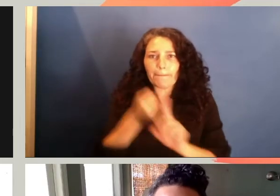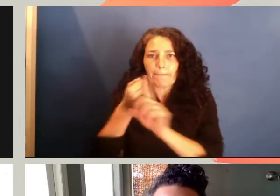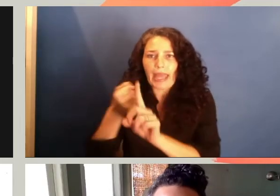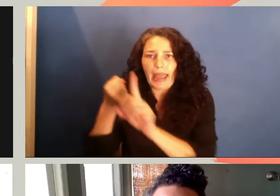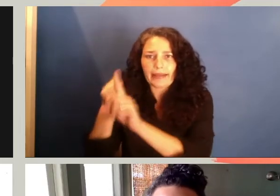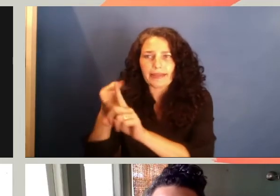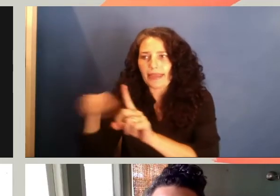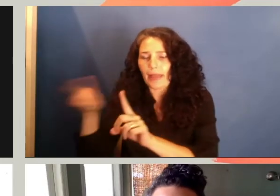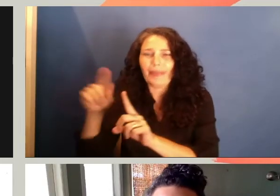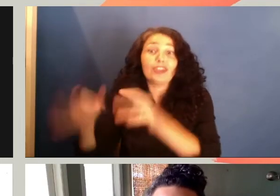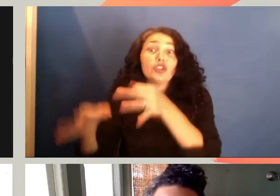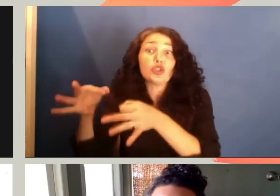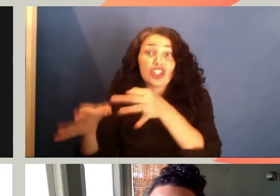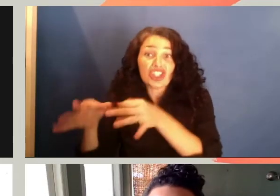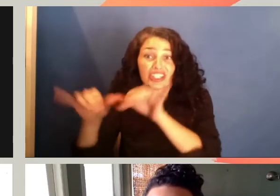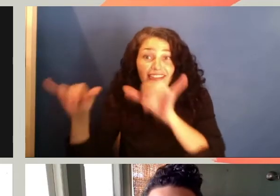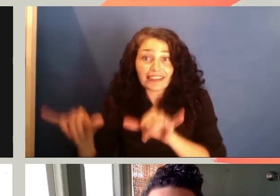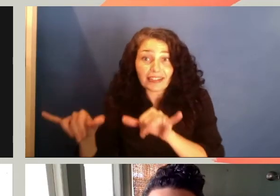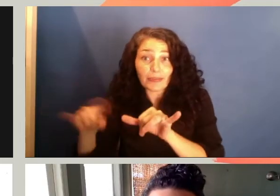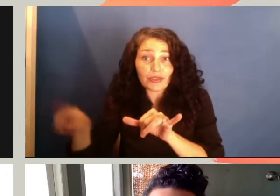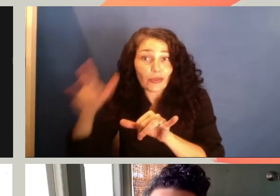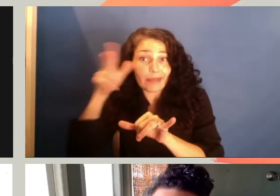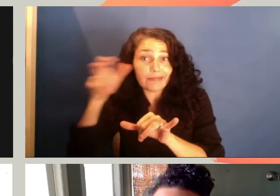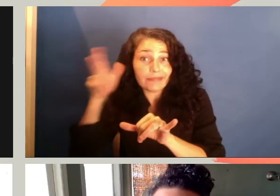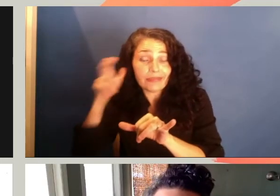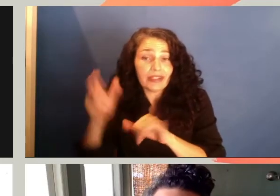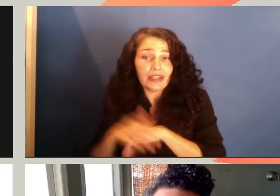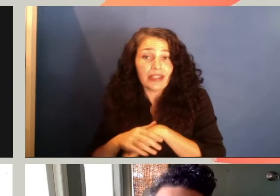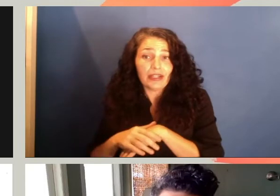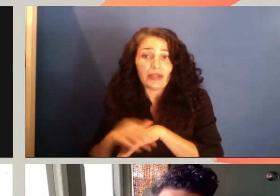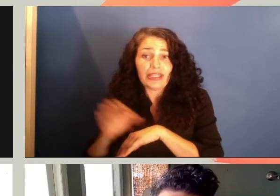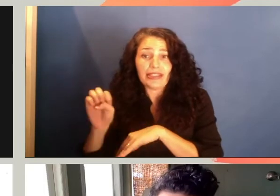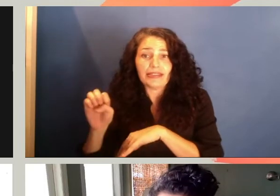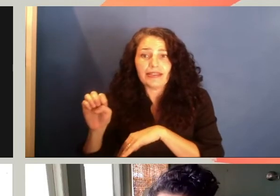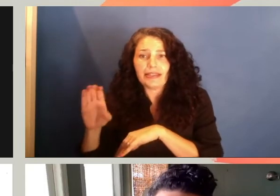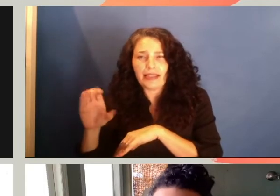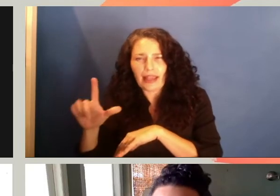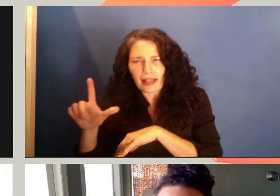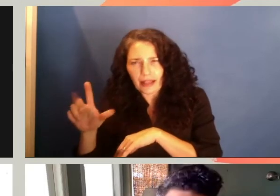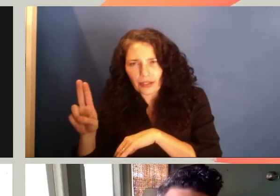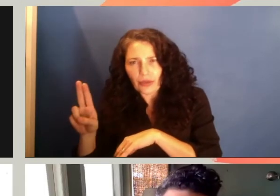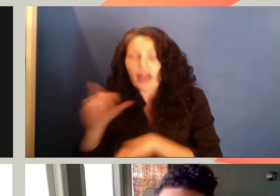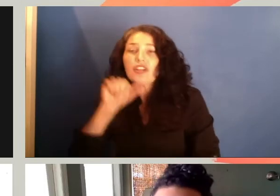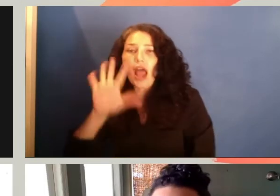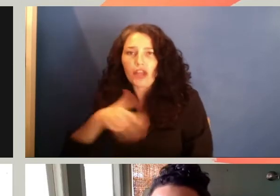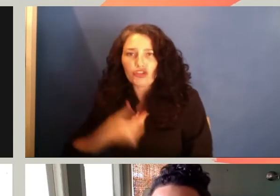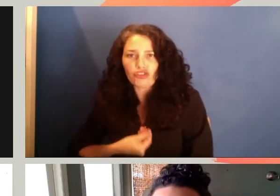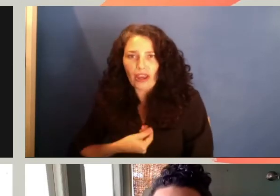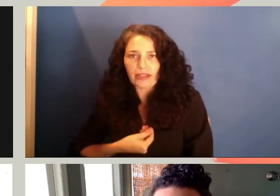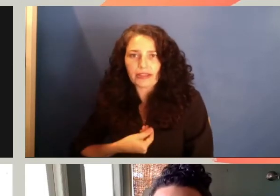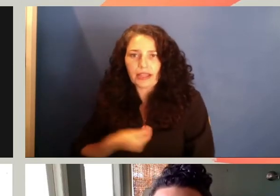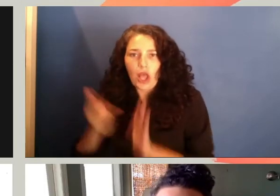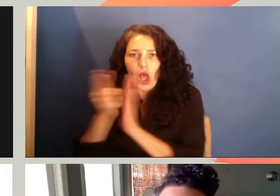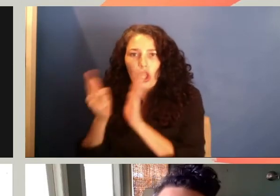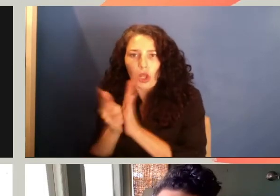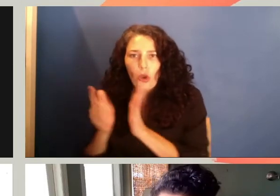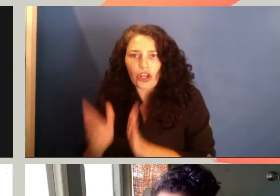and hearing that a lawyer at the ACLU watched, a non-trans lawyer, right, Chase told me this, that a non-trans lawyer watched "Disclosure"